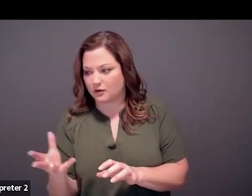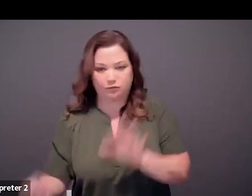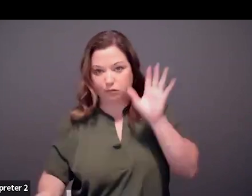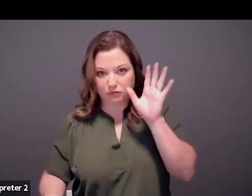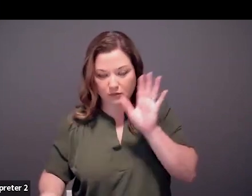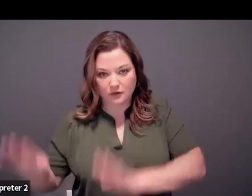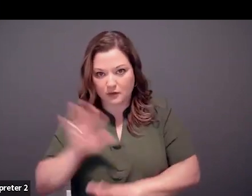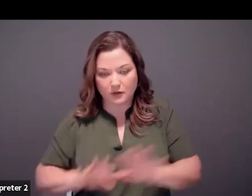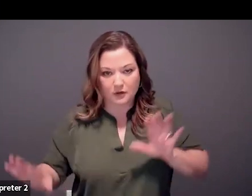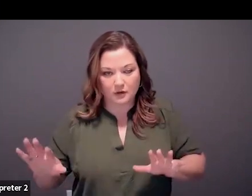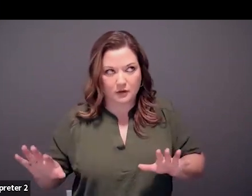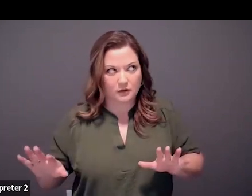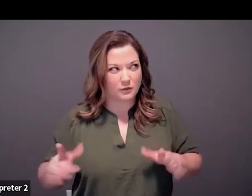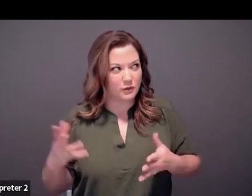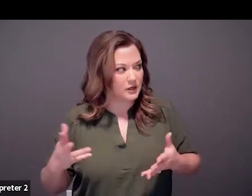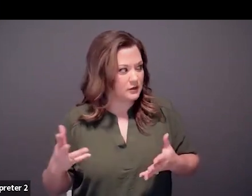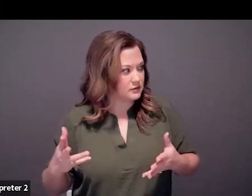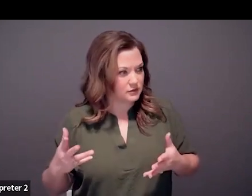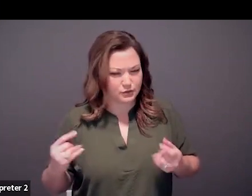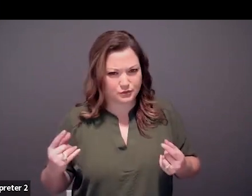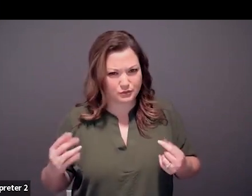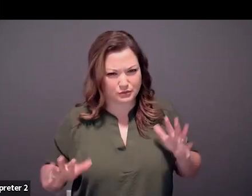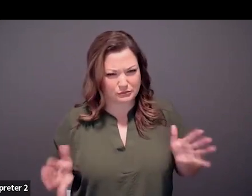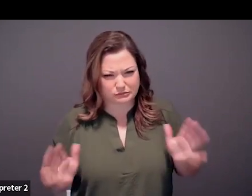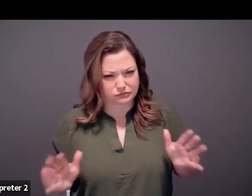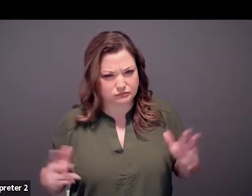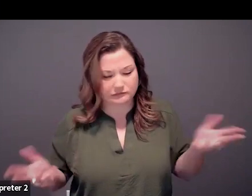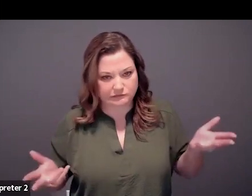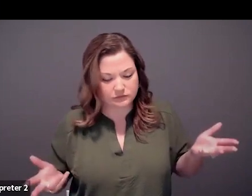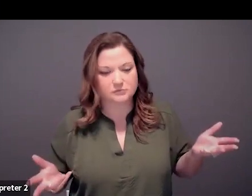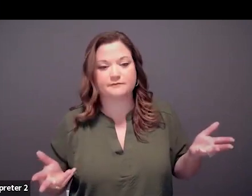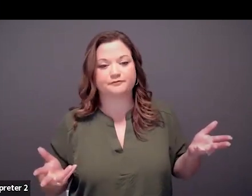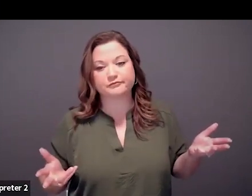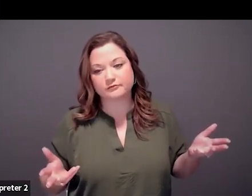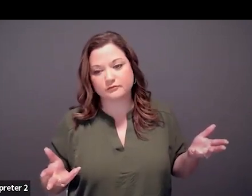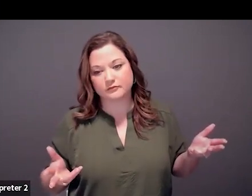Then it's like, what am I supposed to do? Then the thing that's trying to be the label,